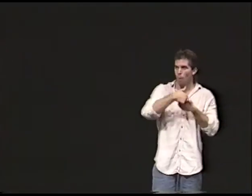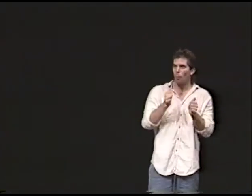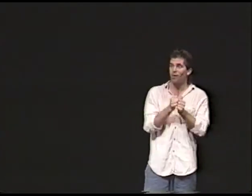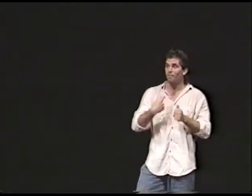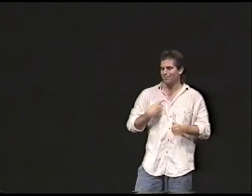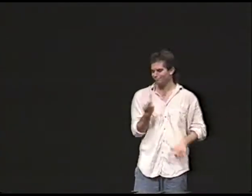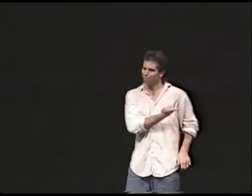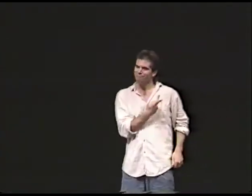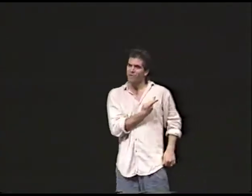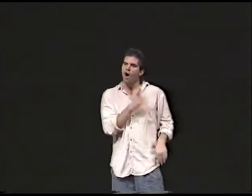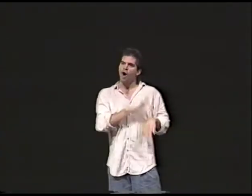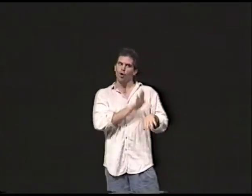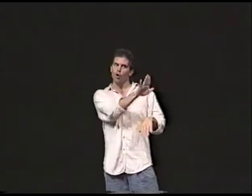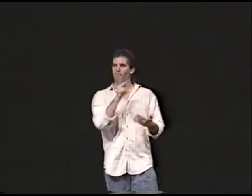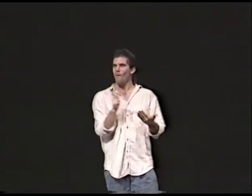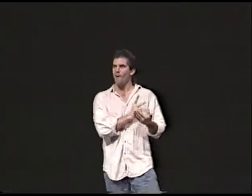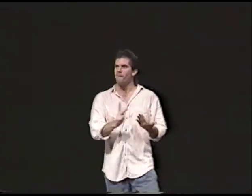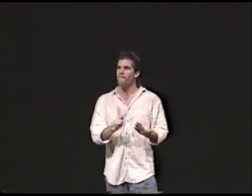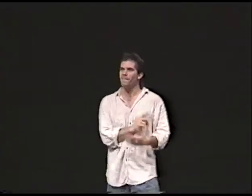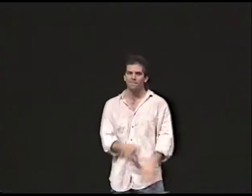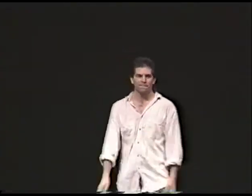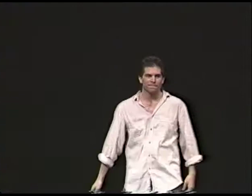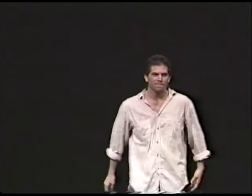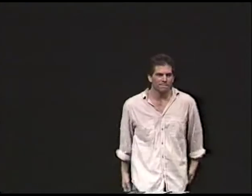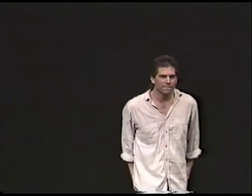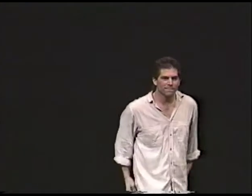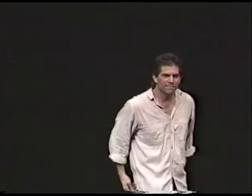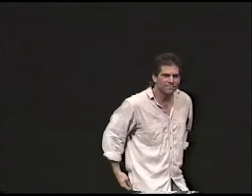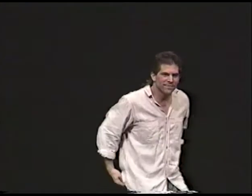OK, now Debbie Rennie will join me. And we're going to do a poem of hers right now.